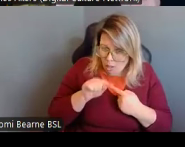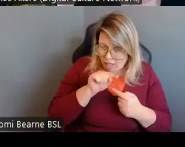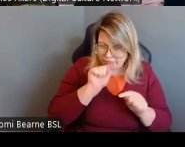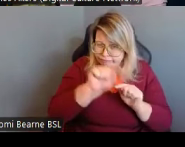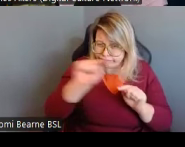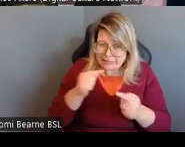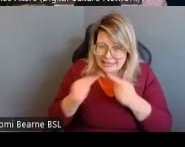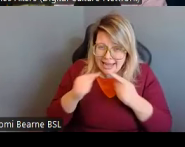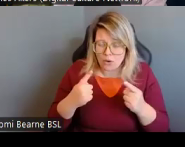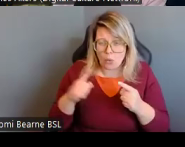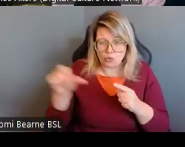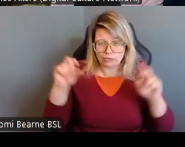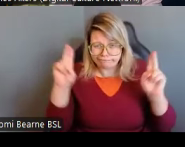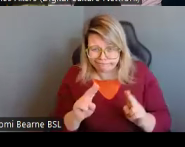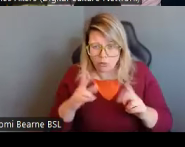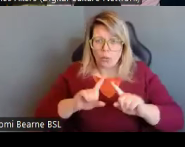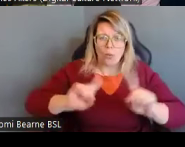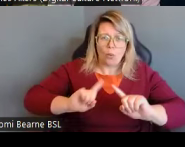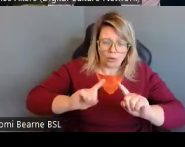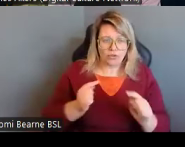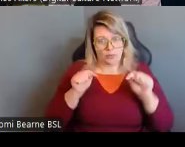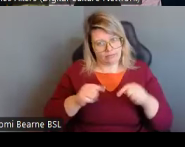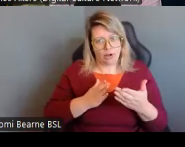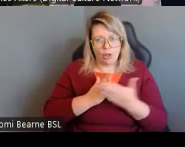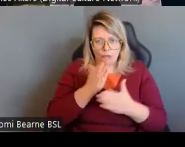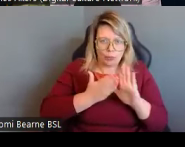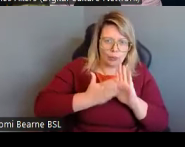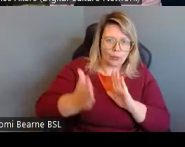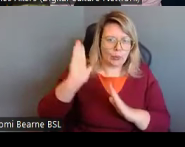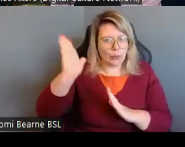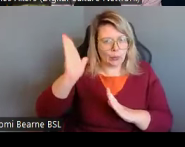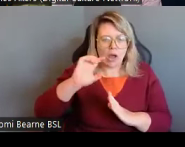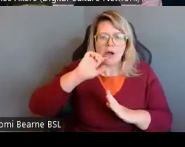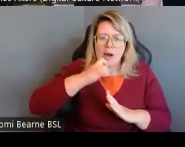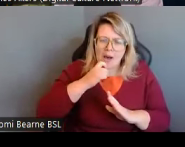What we've got in the rest of the webinar is just some examples about how you might start to structure some of that data for you to be able